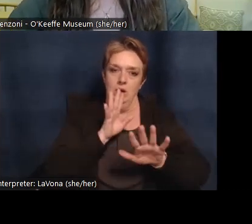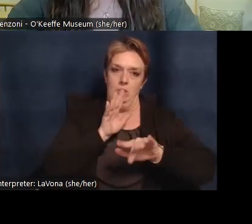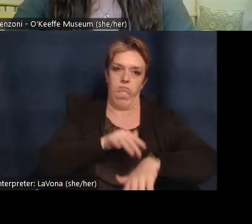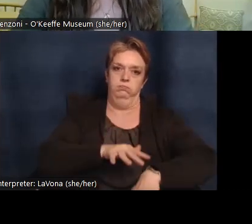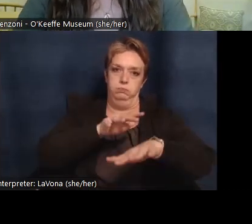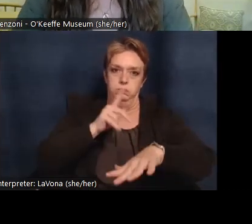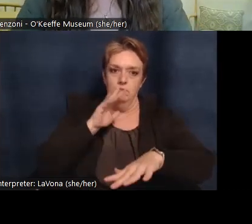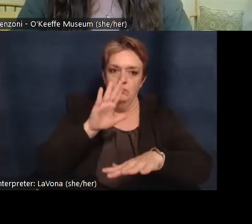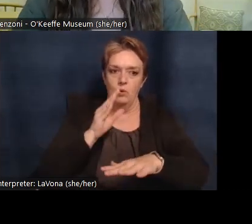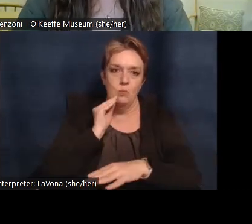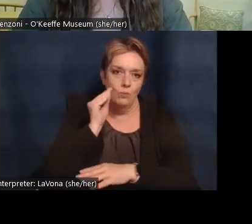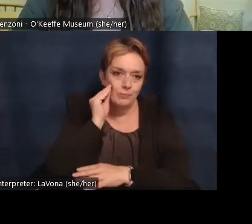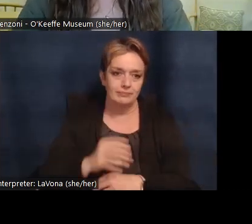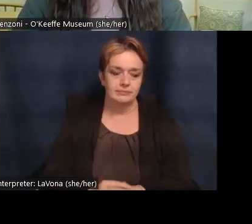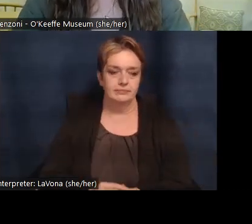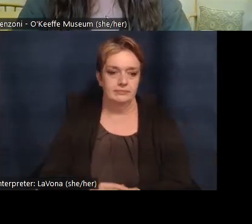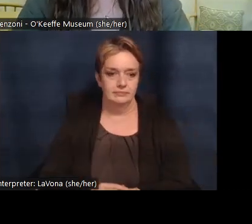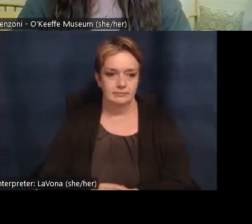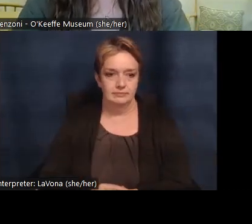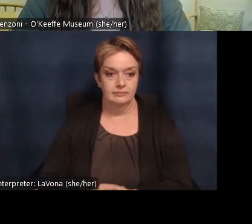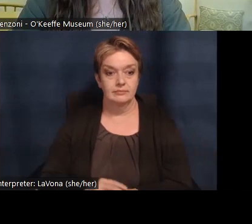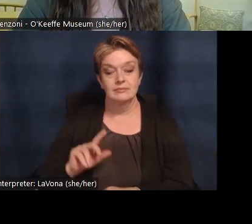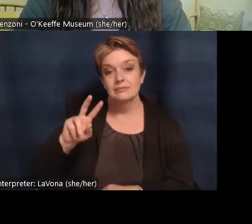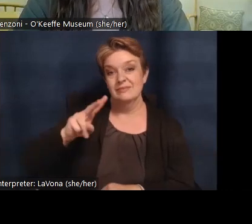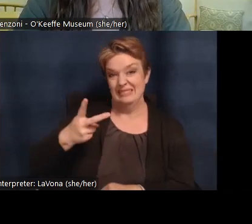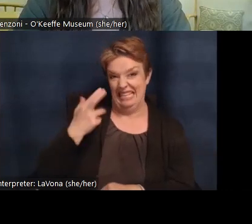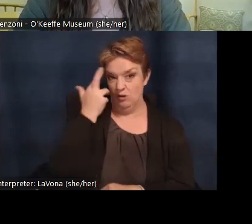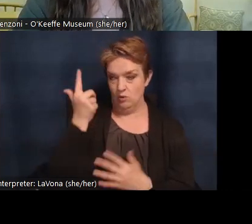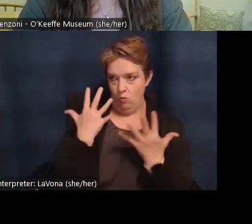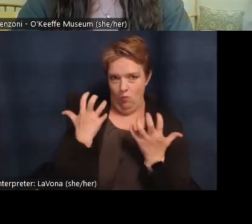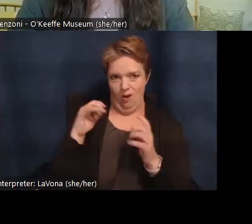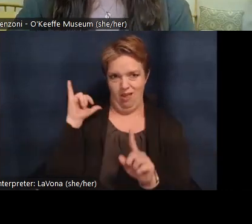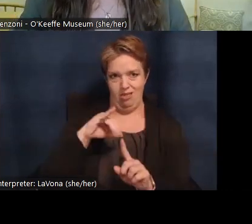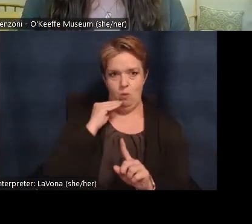The second reason O’Keeffe really wanted this Abiquiú house was actually this door.